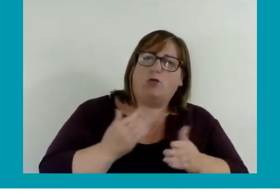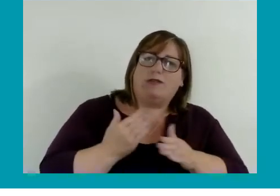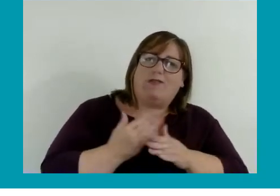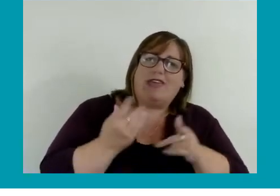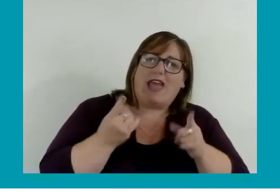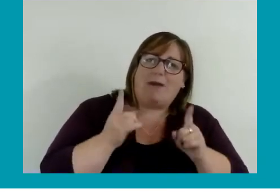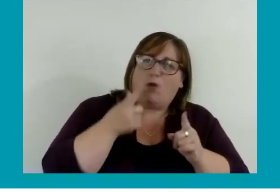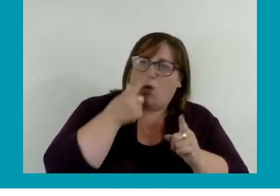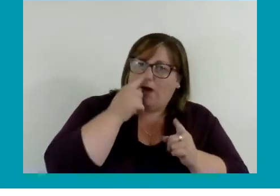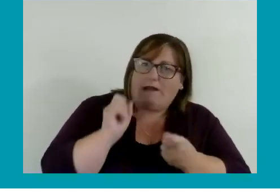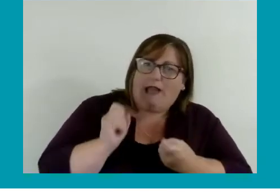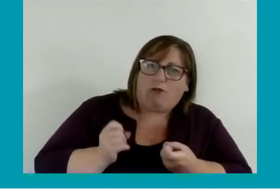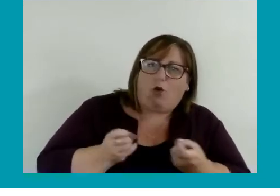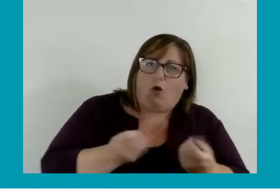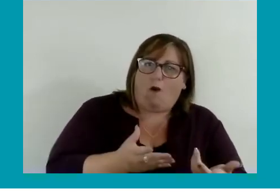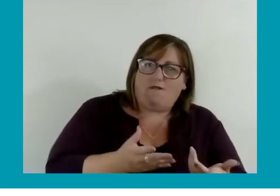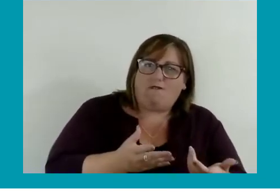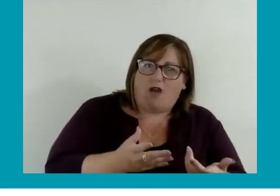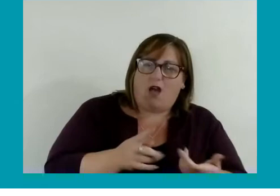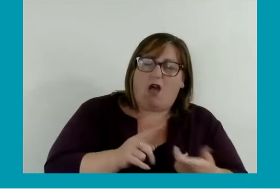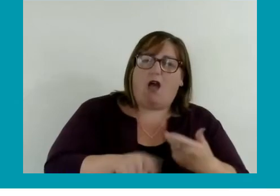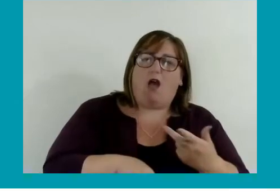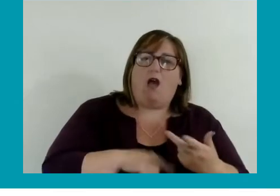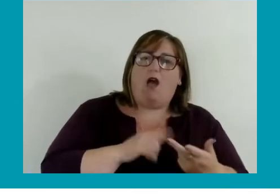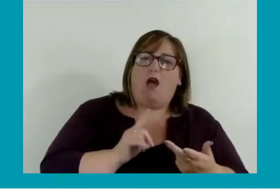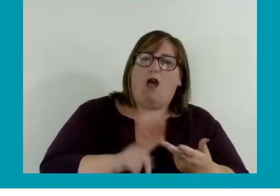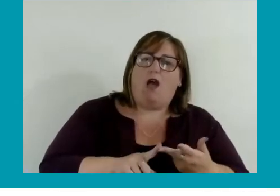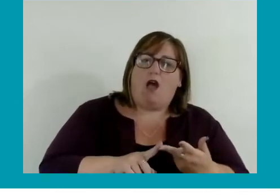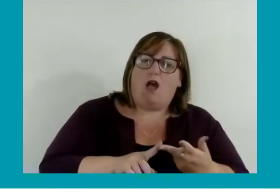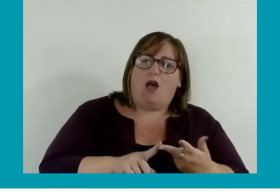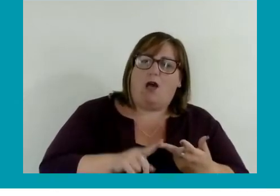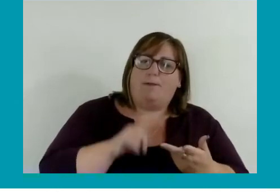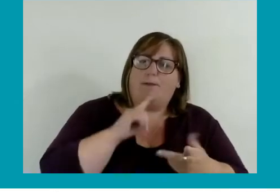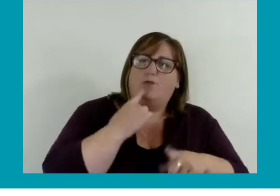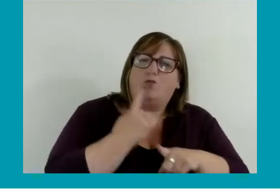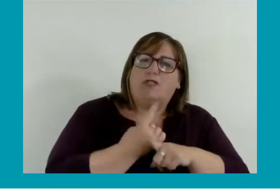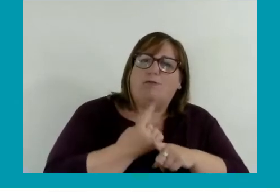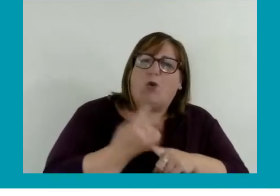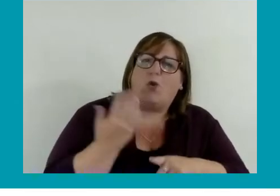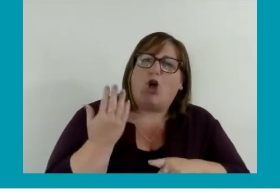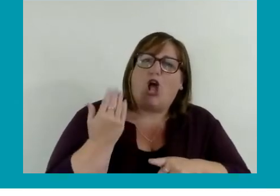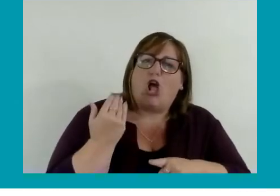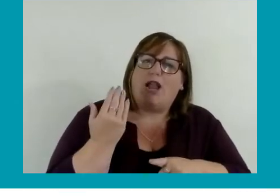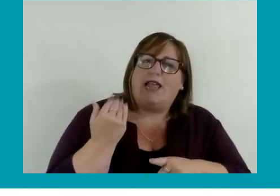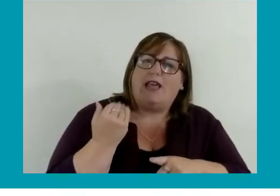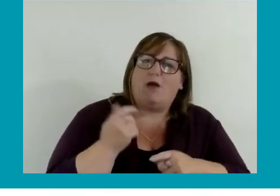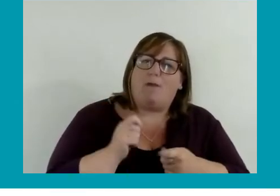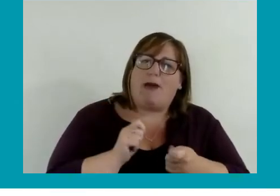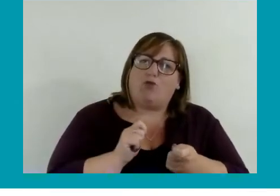um the potential employee we spoke earlier about the accommodations the flexible working